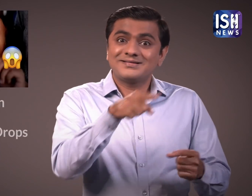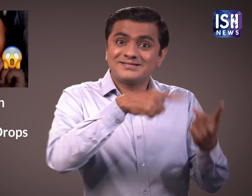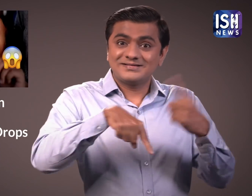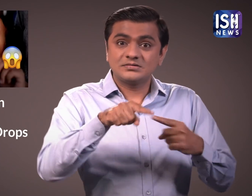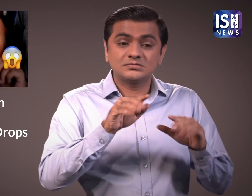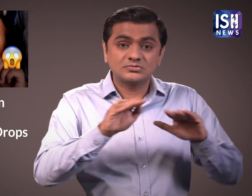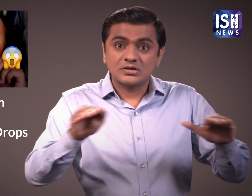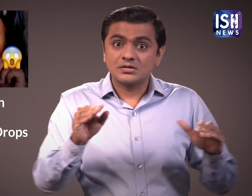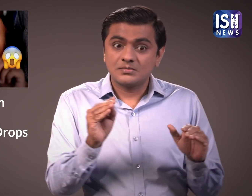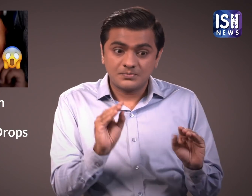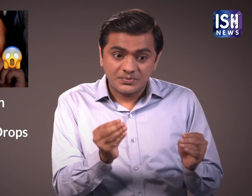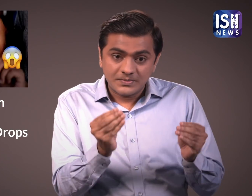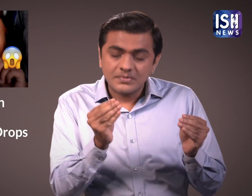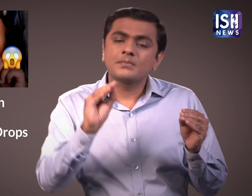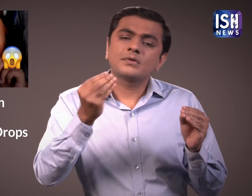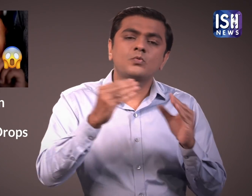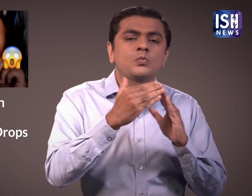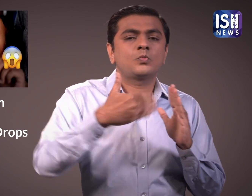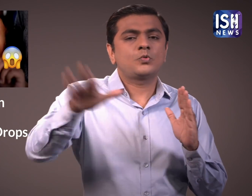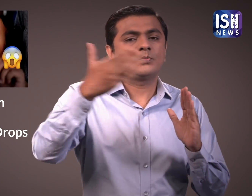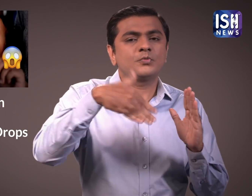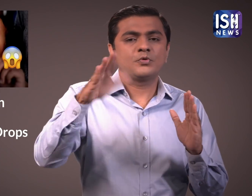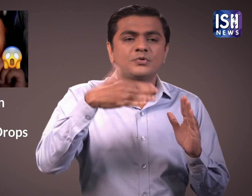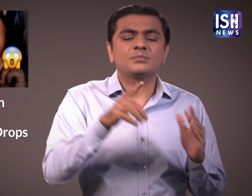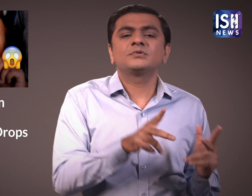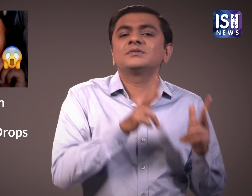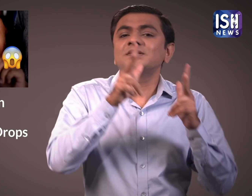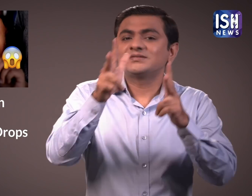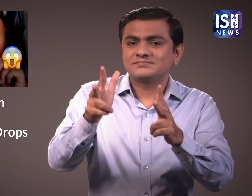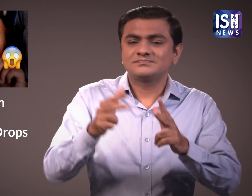Depending on their condition, we shall consider discharging them."